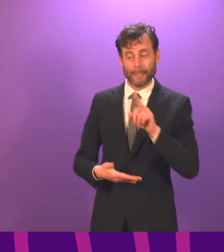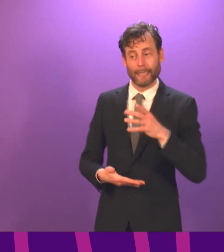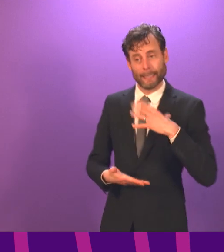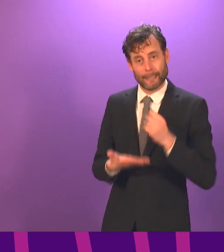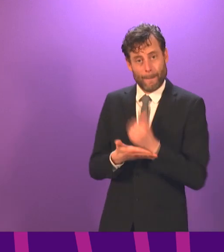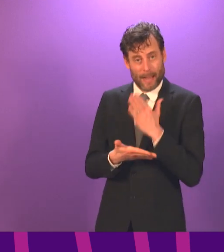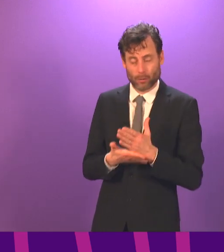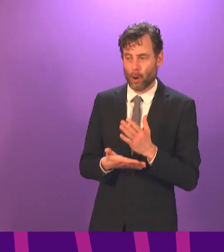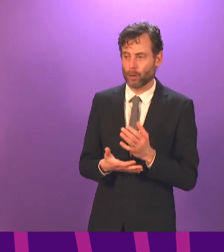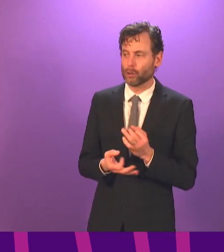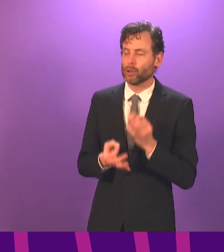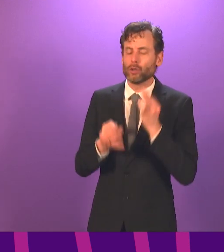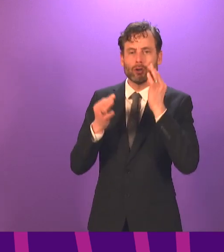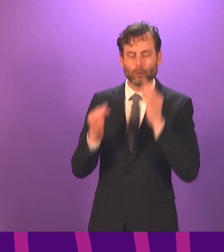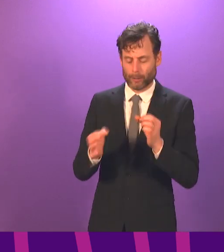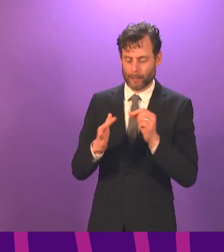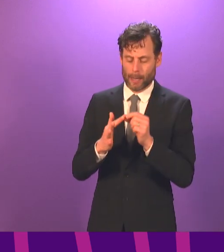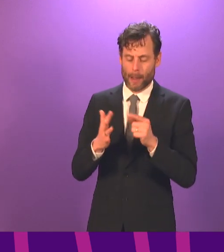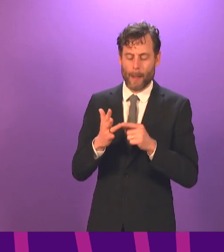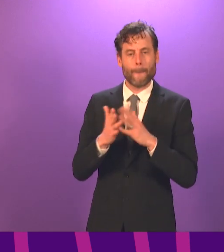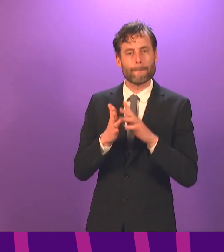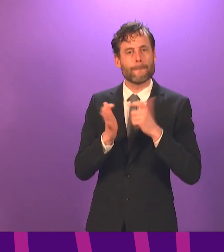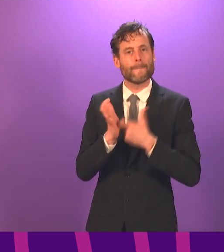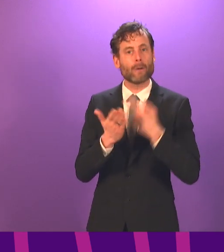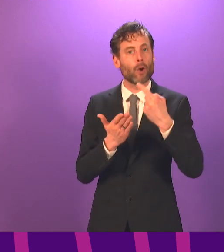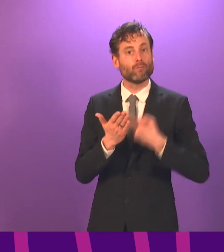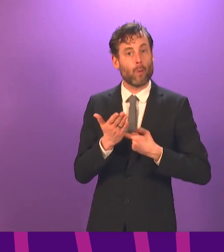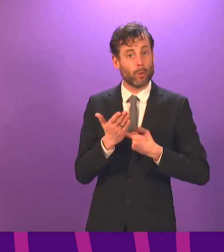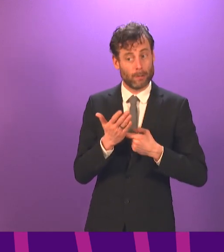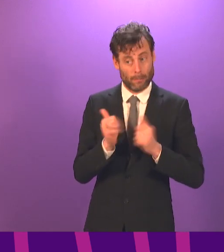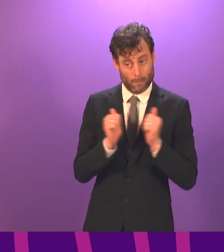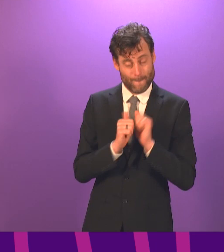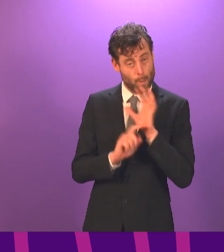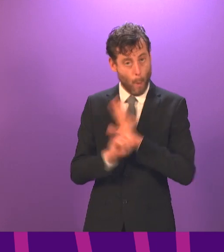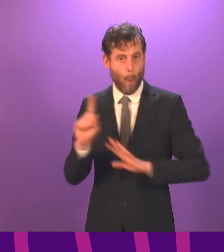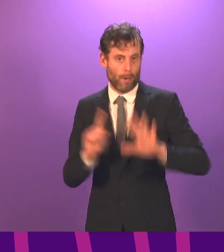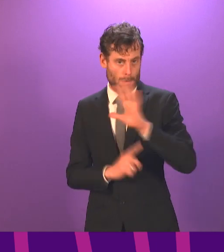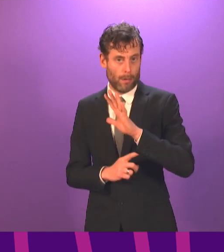Does the minister agree with that, in which case will he confirm that Government statements and